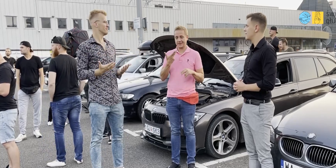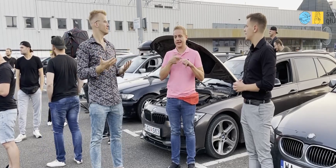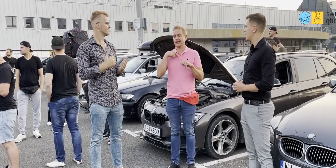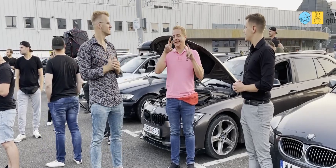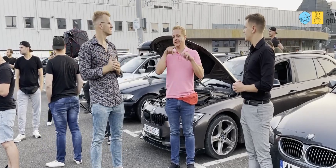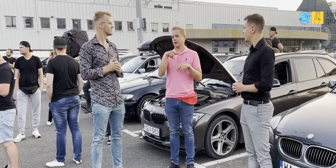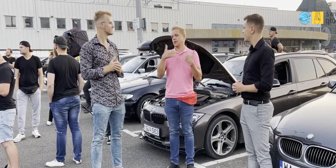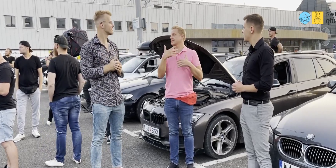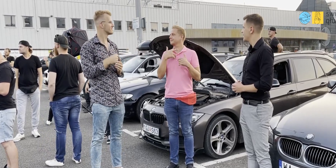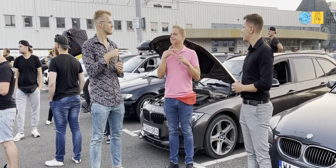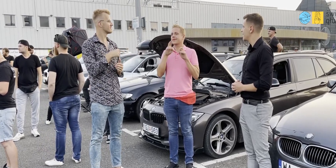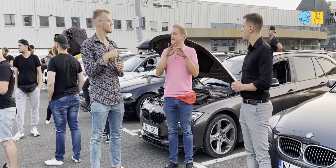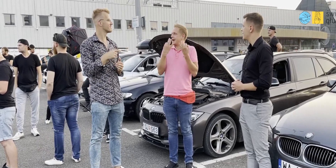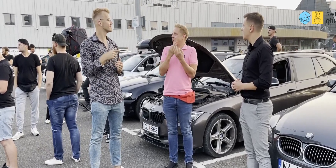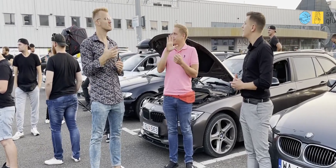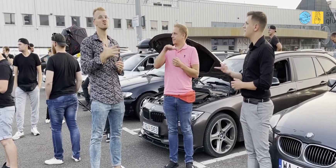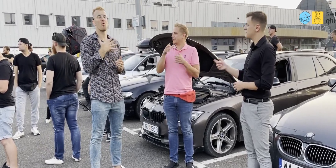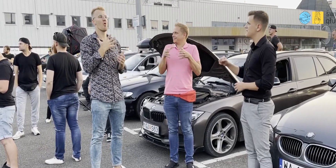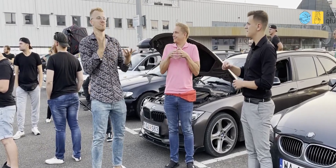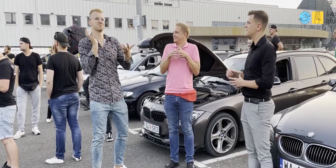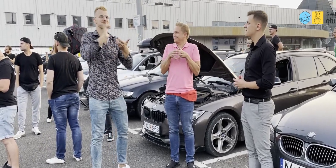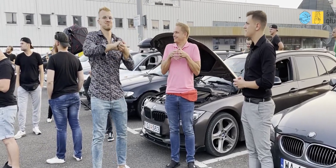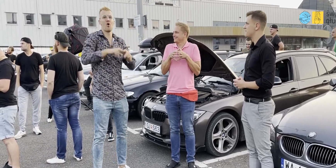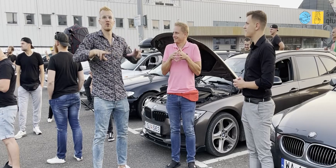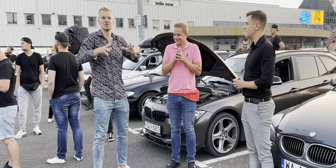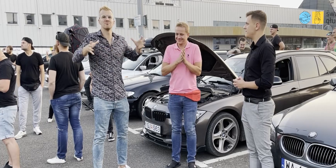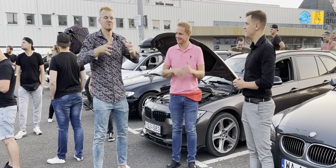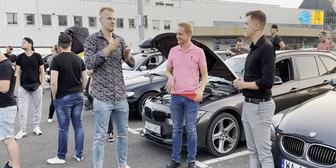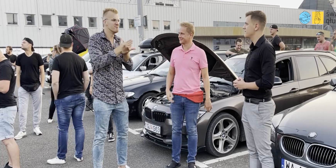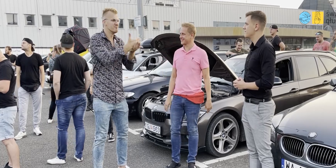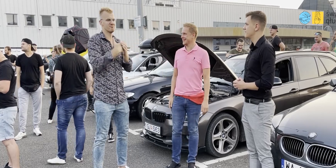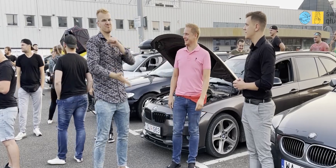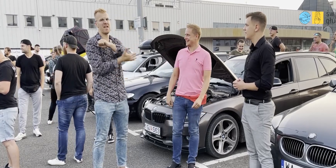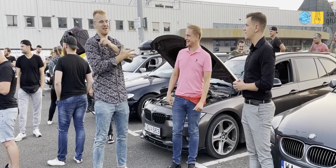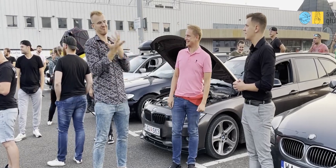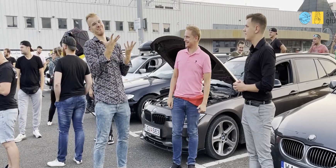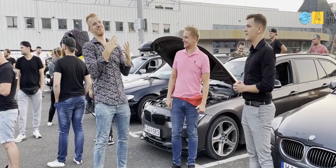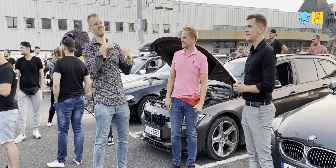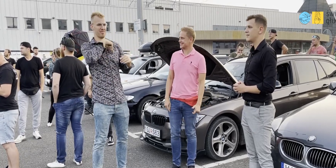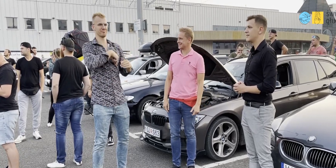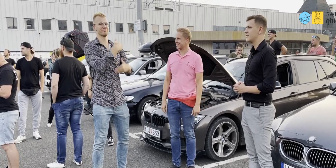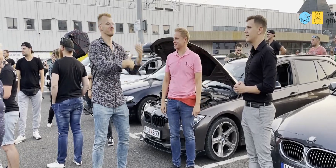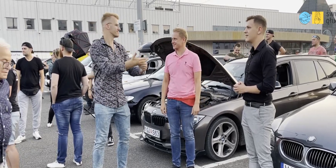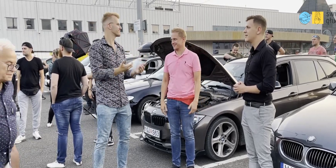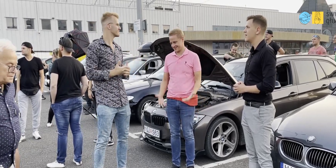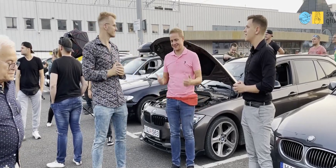It builds family relationships.